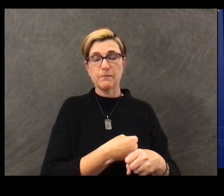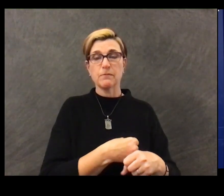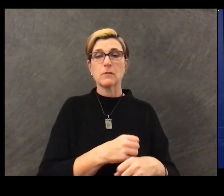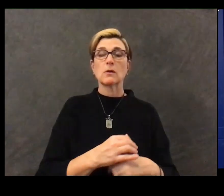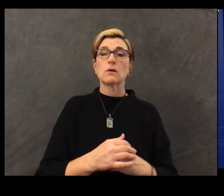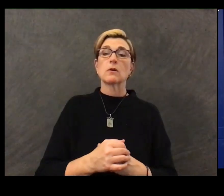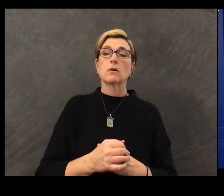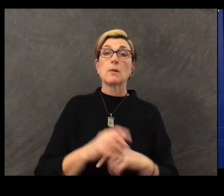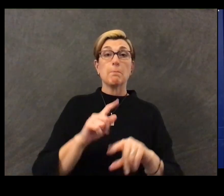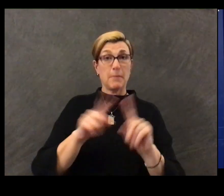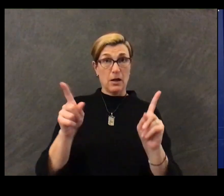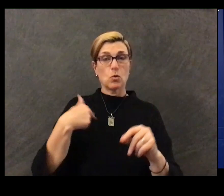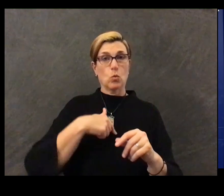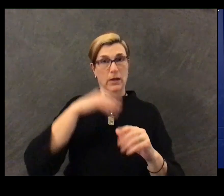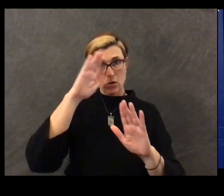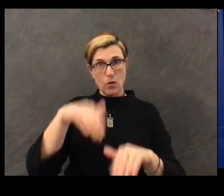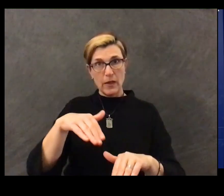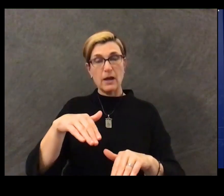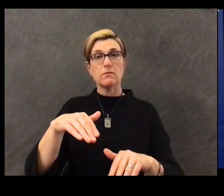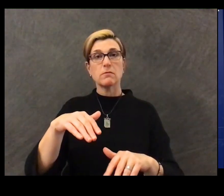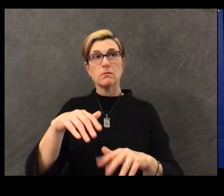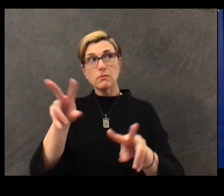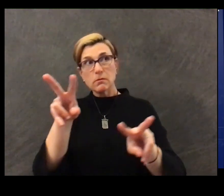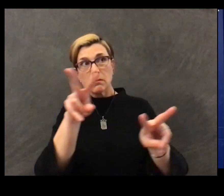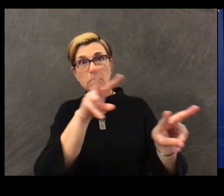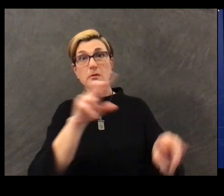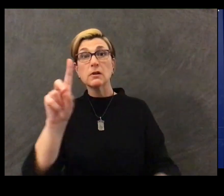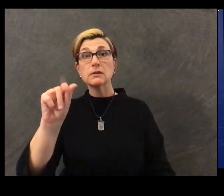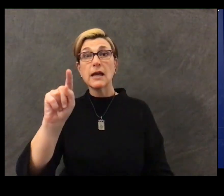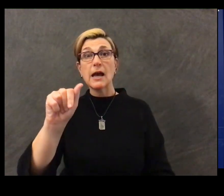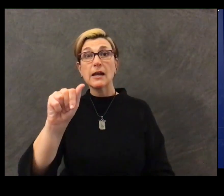continue to see encouraging signs because the American people have been